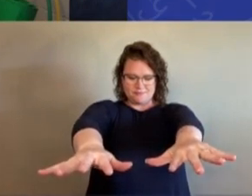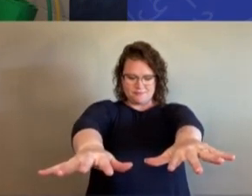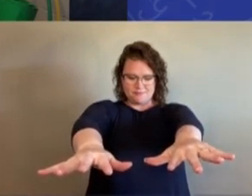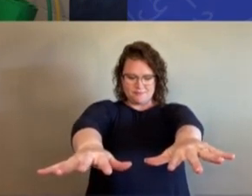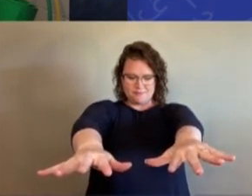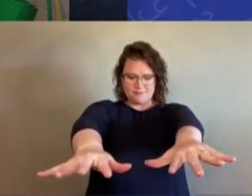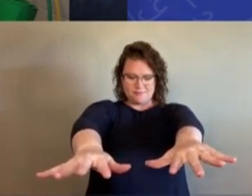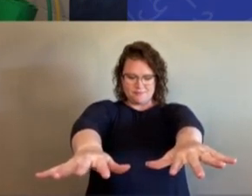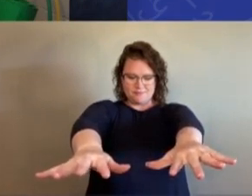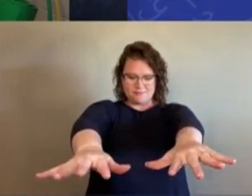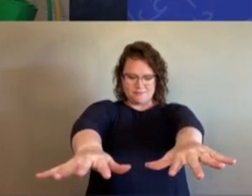And hold for 10 seconds.